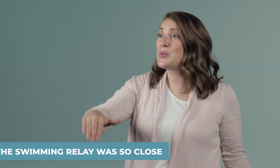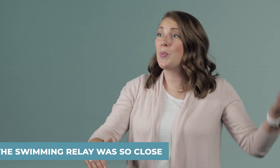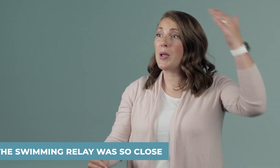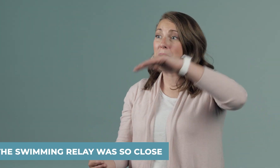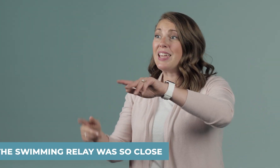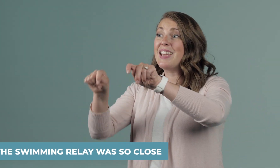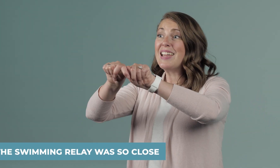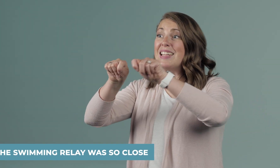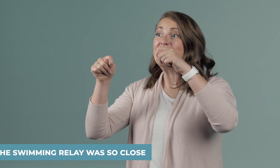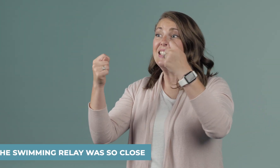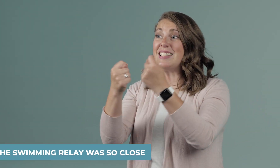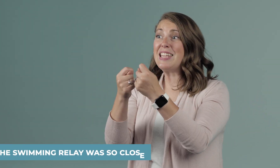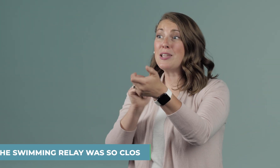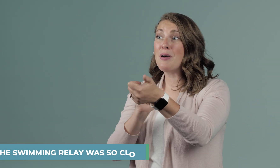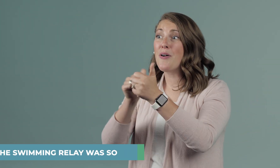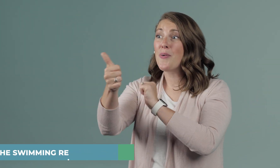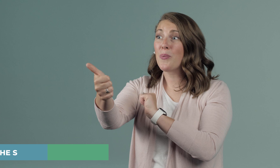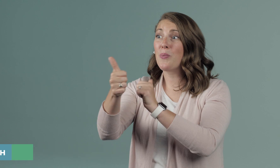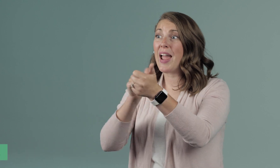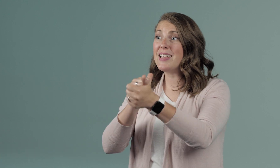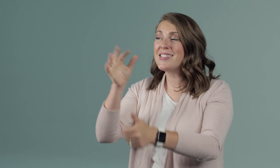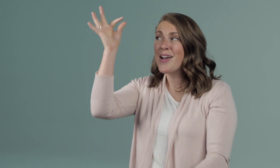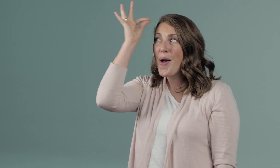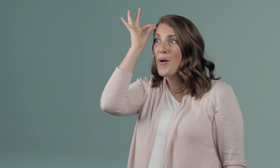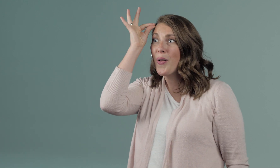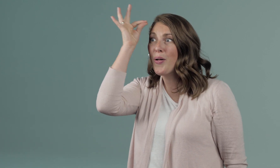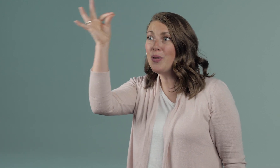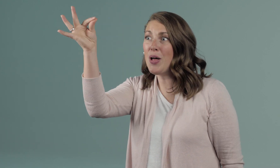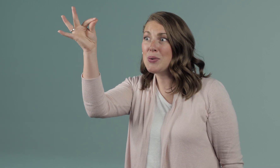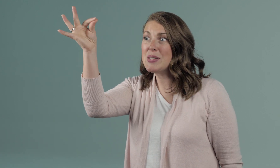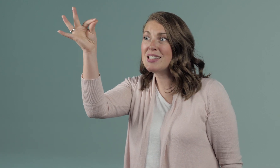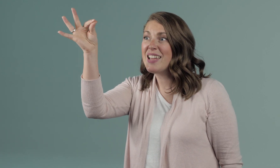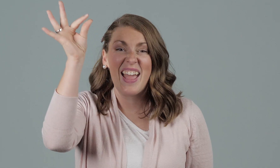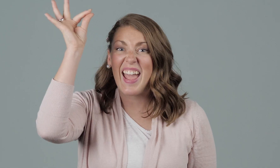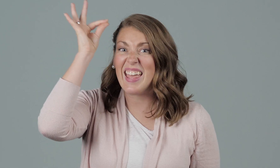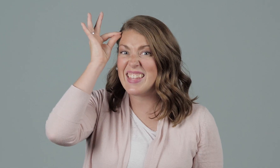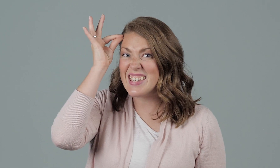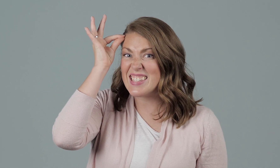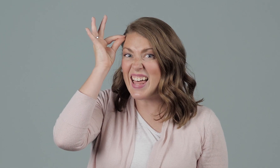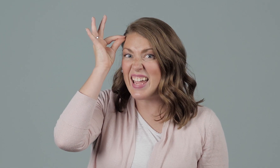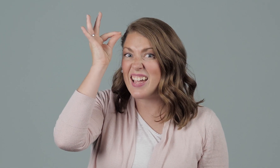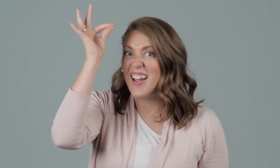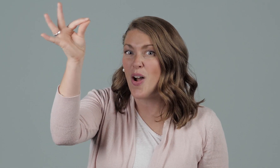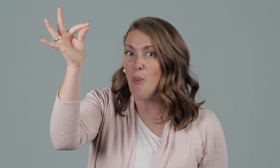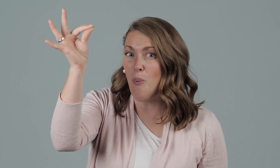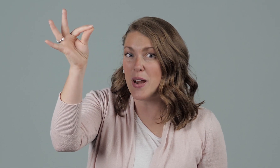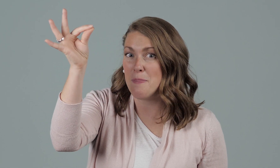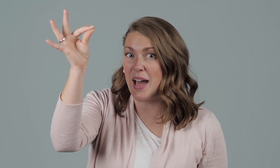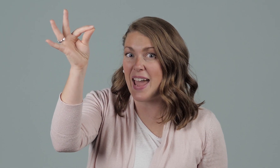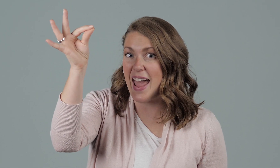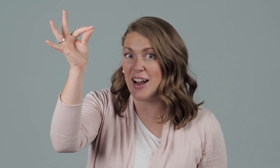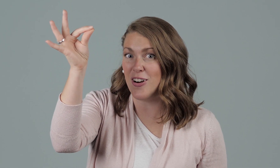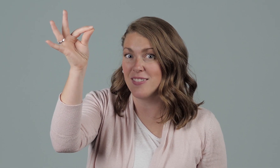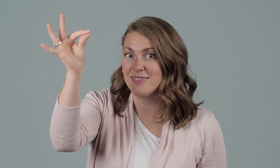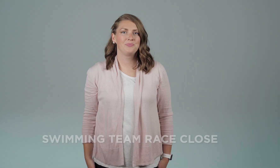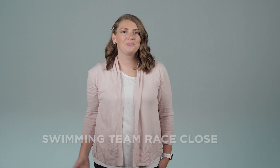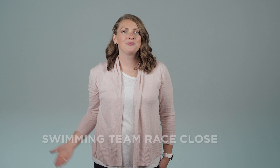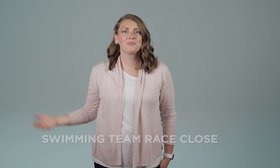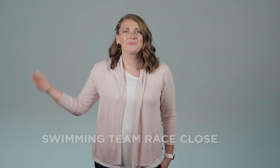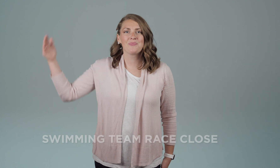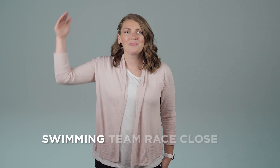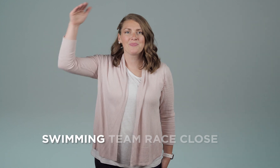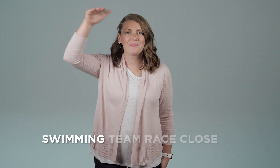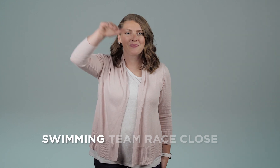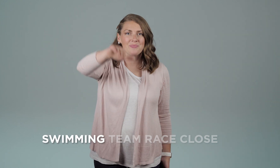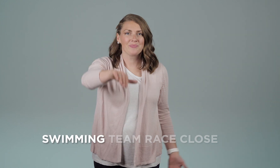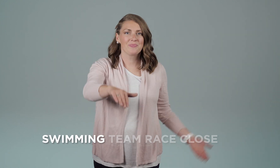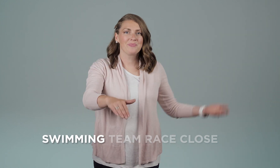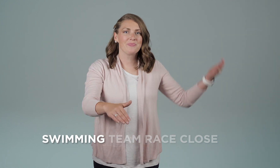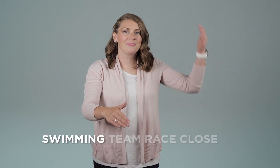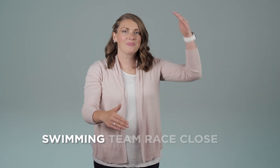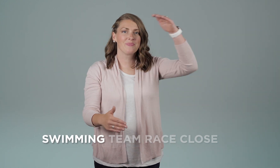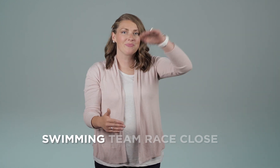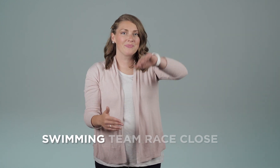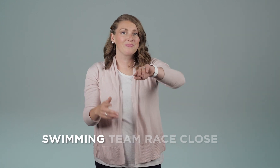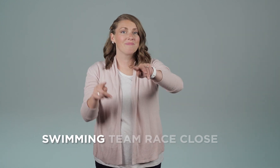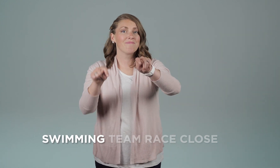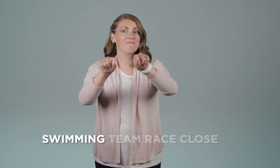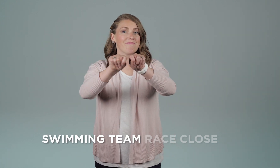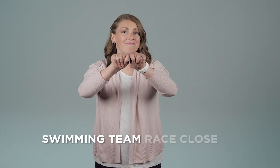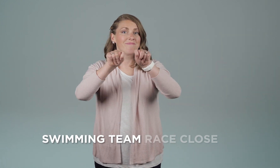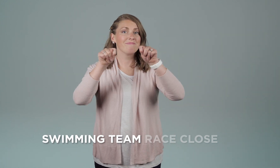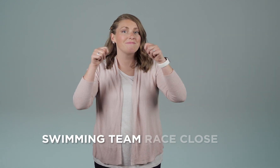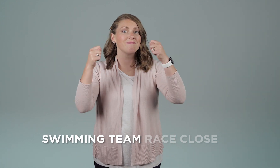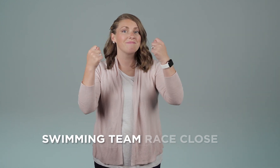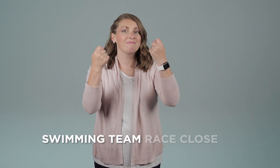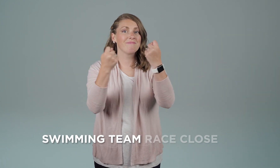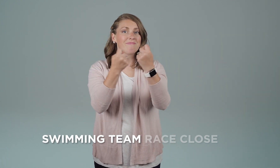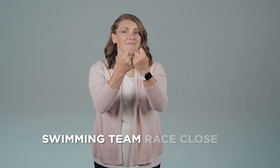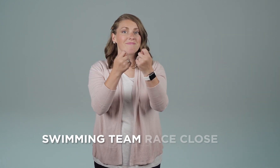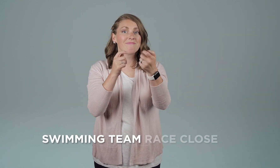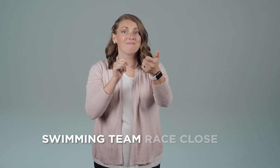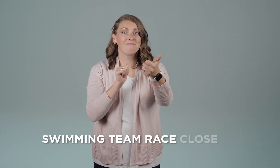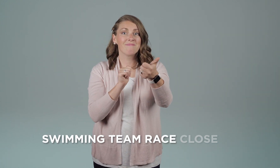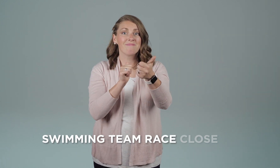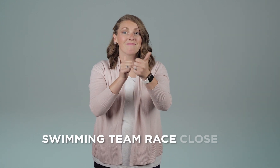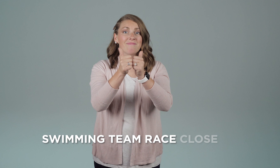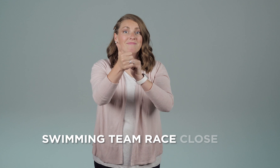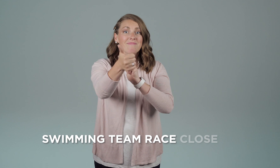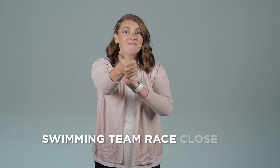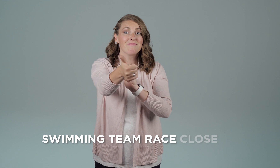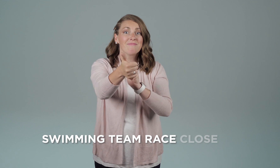SWIMMING TEAM RACE CLOSE and this is like won by a hair.